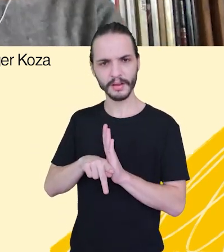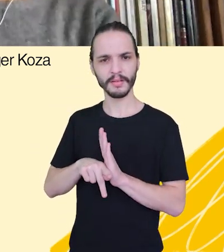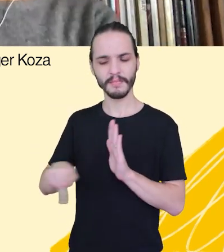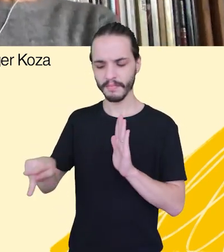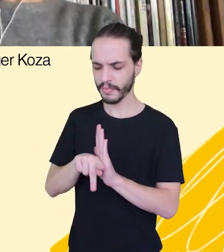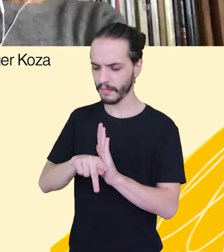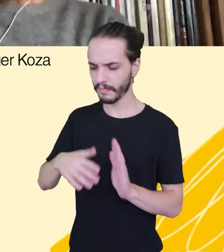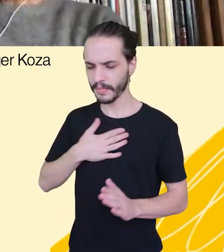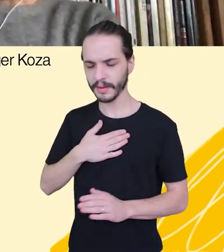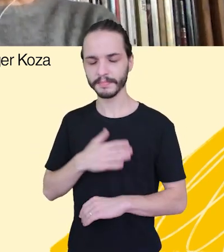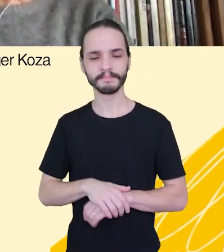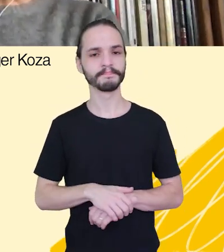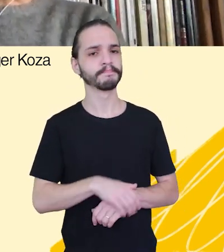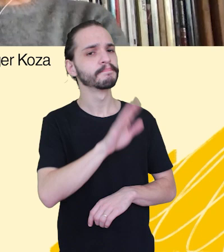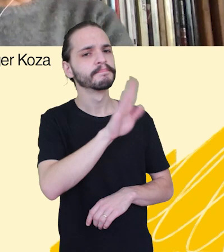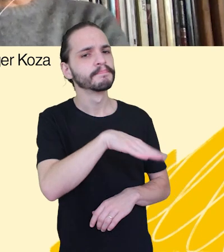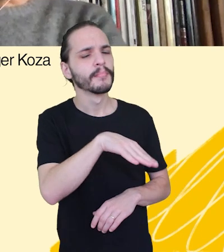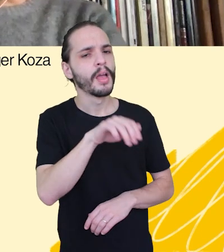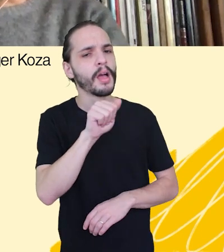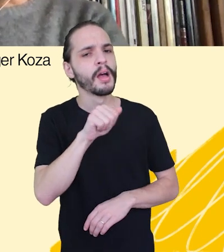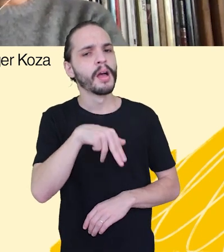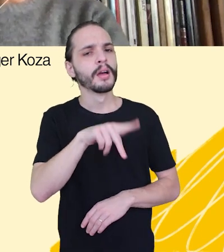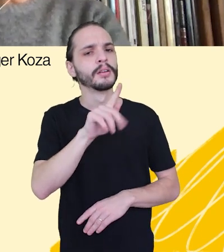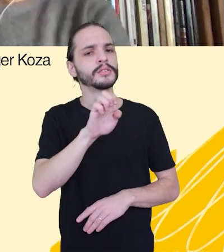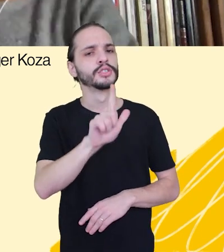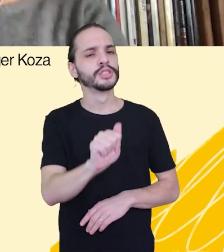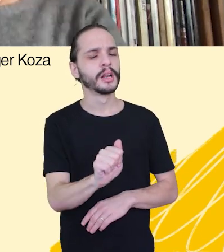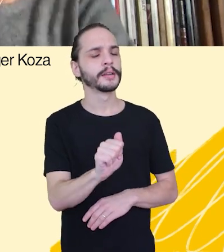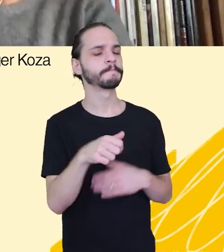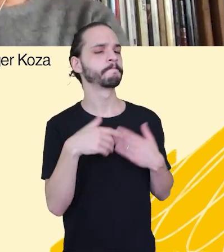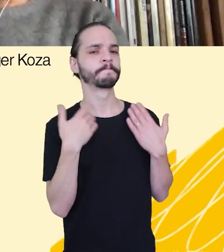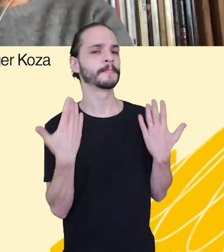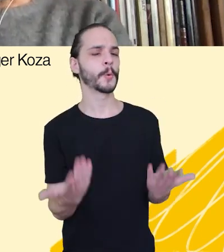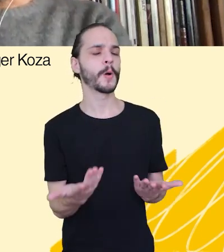how was the moment that you realized that you wanted to be a filmmaker?